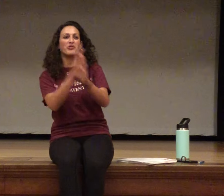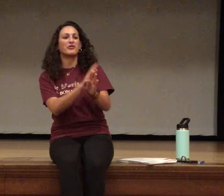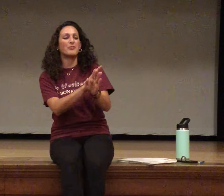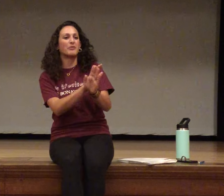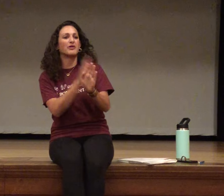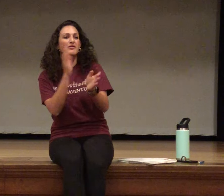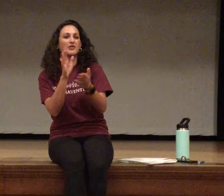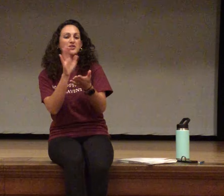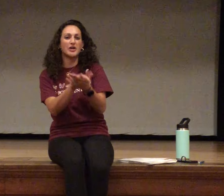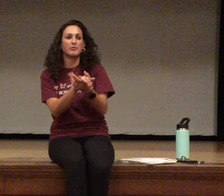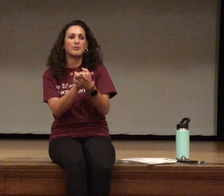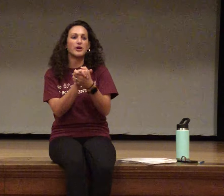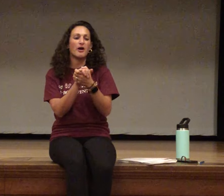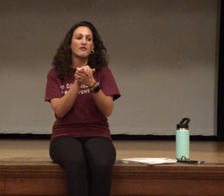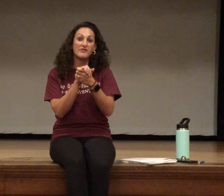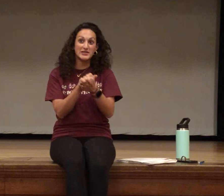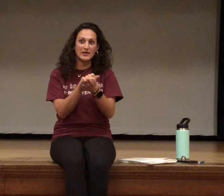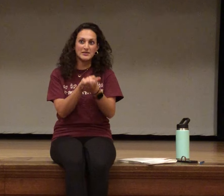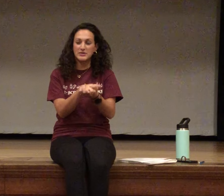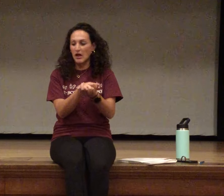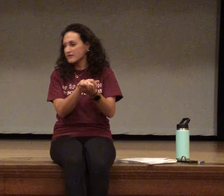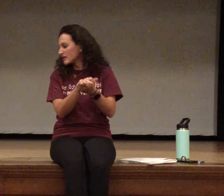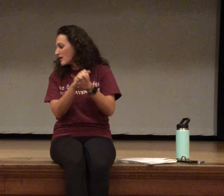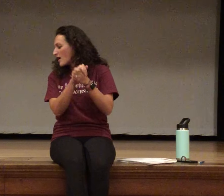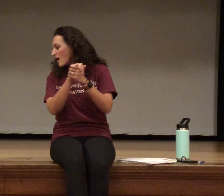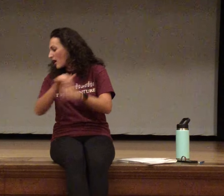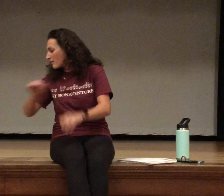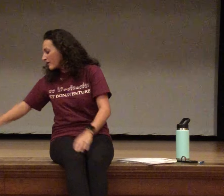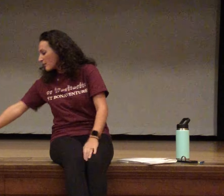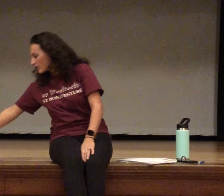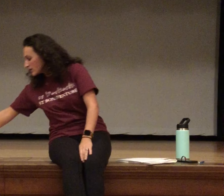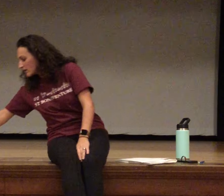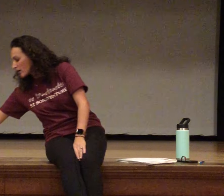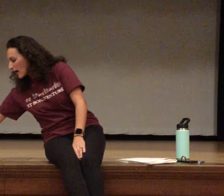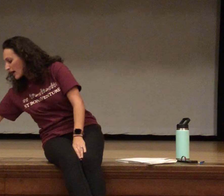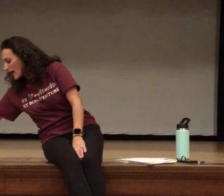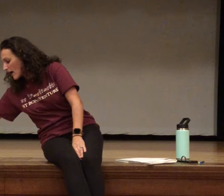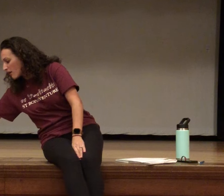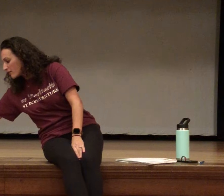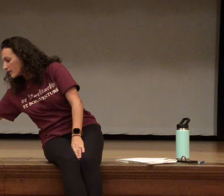hopefully remember or jog your memory of the signs themselves in the middle here I have